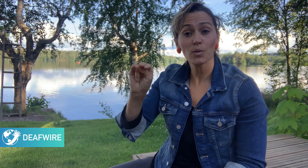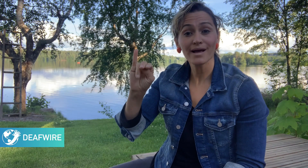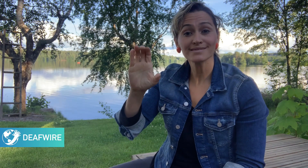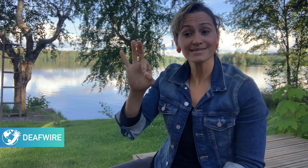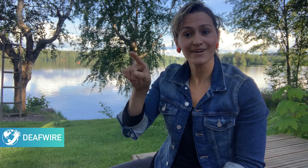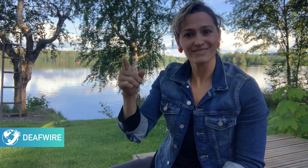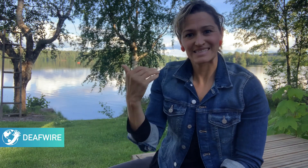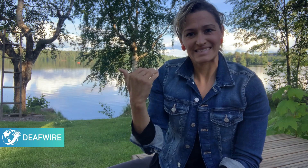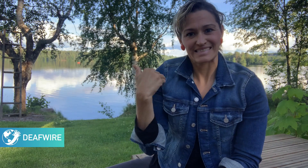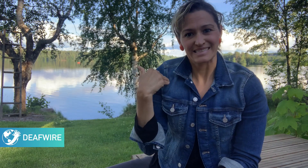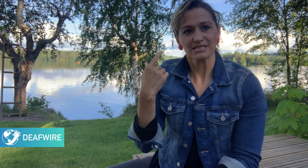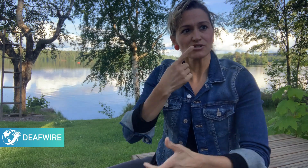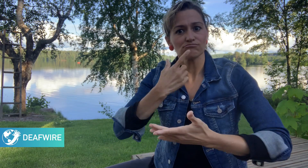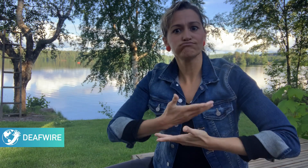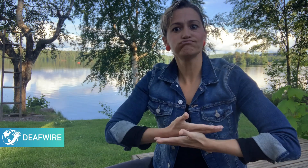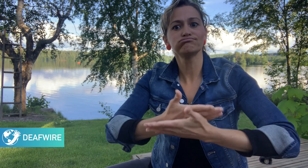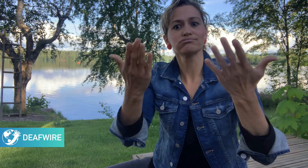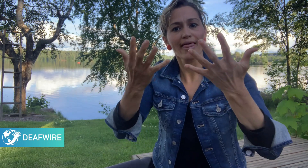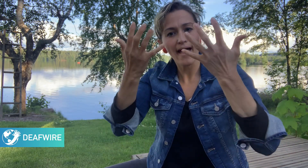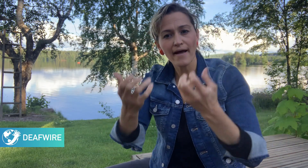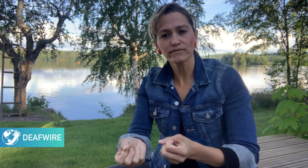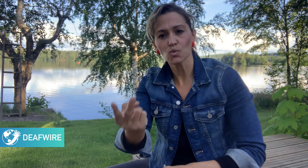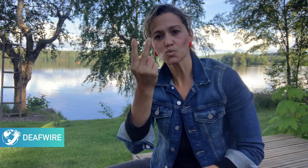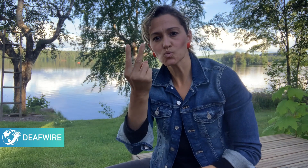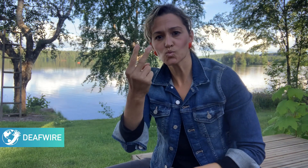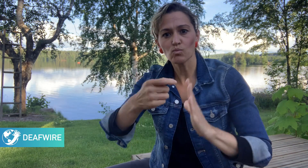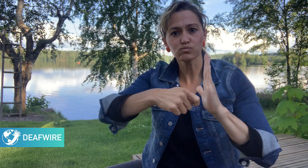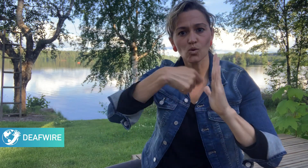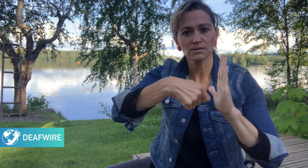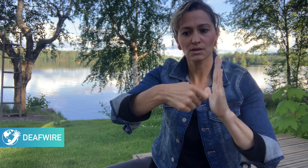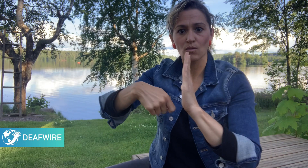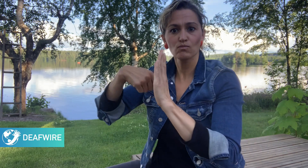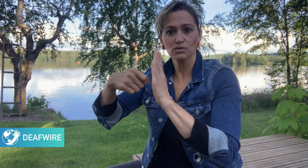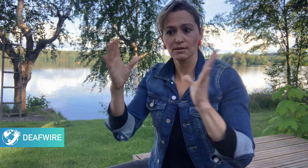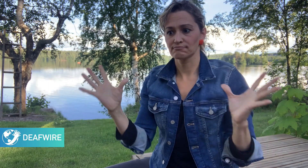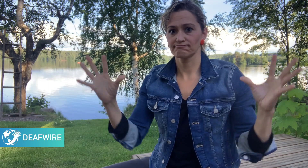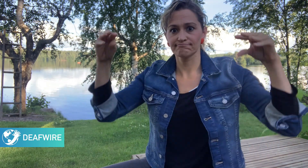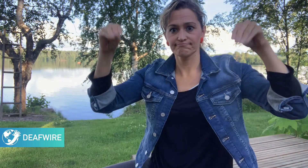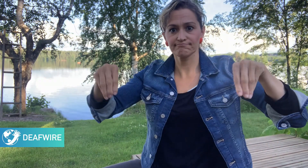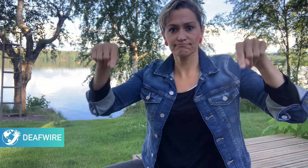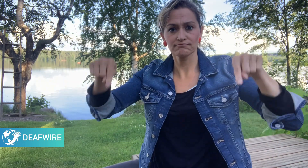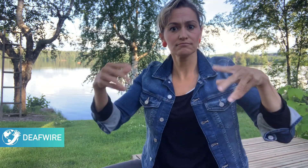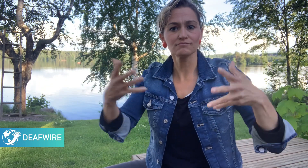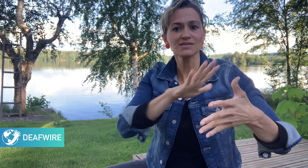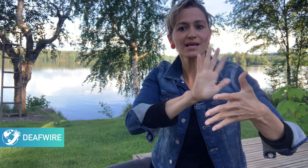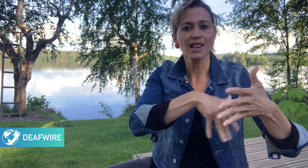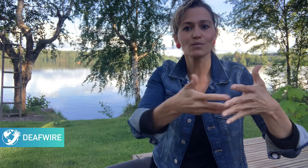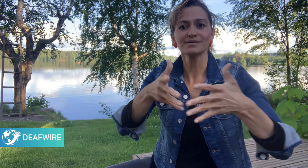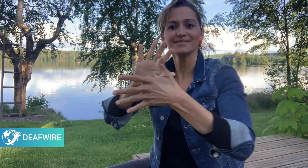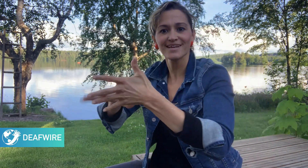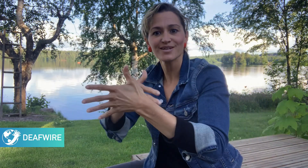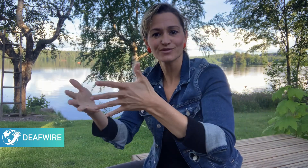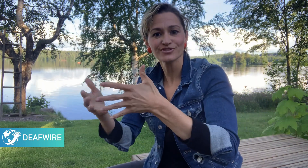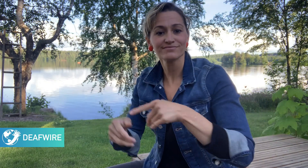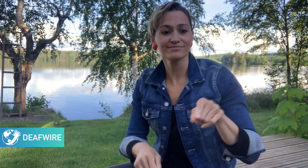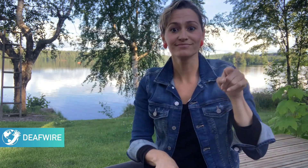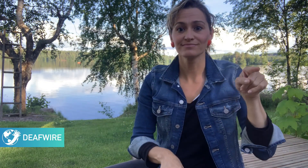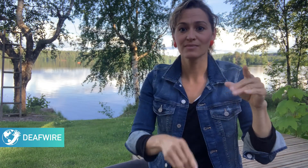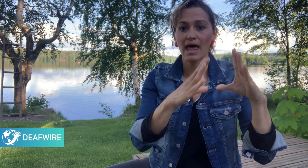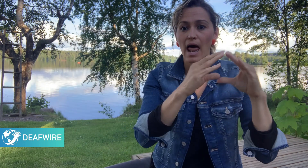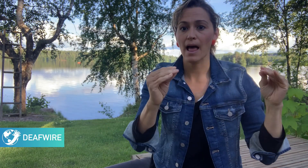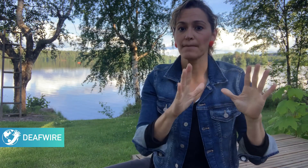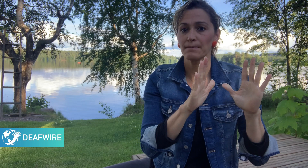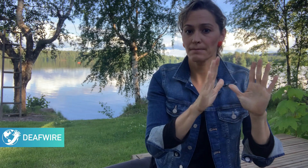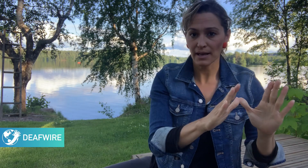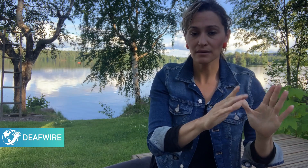related to sign language - one in Lebanon and